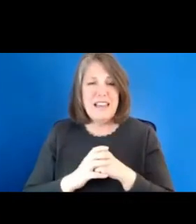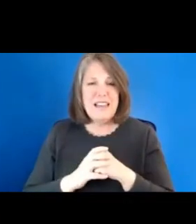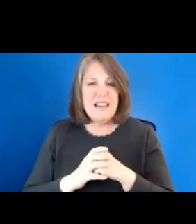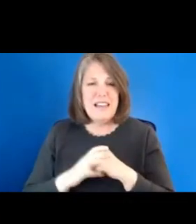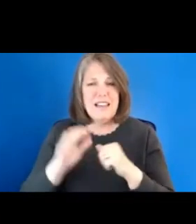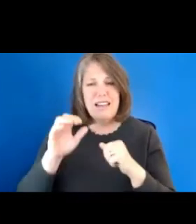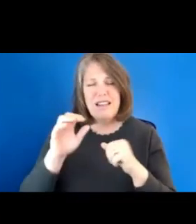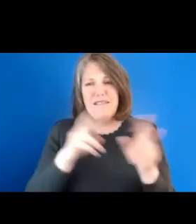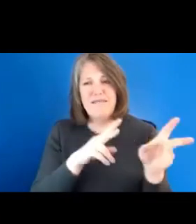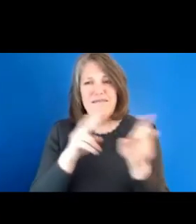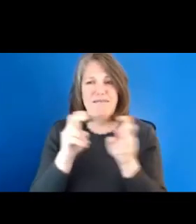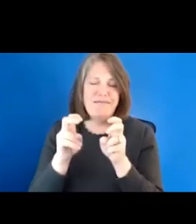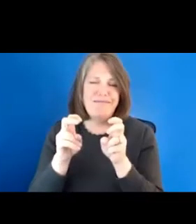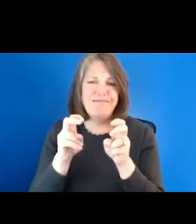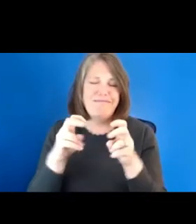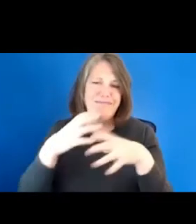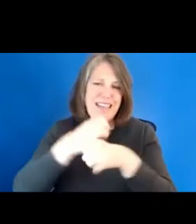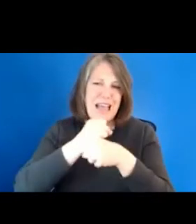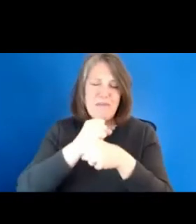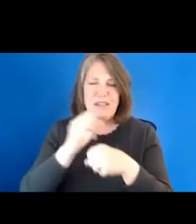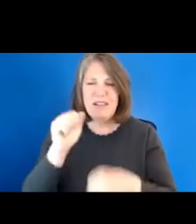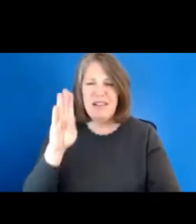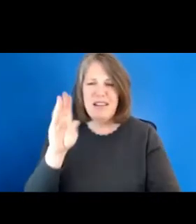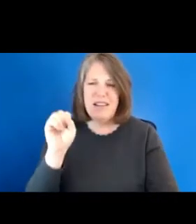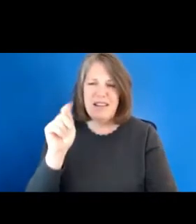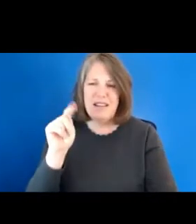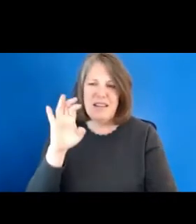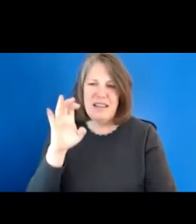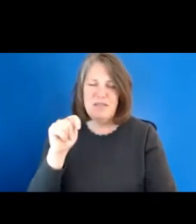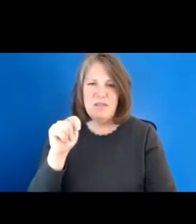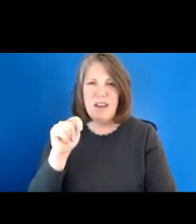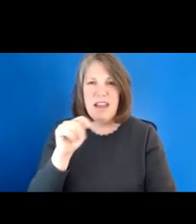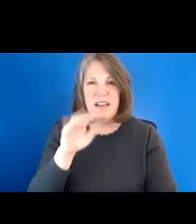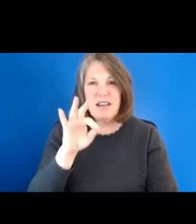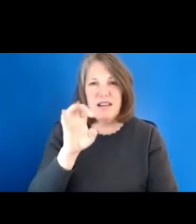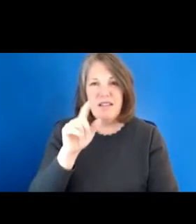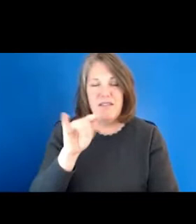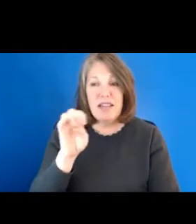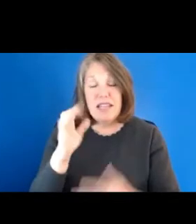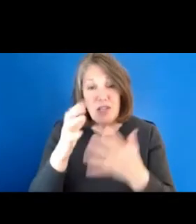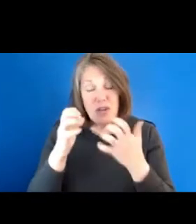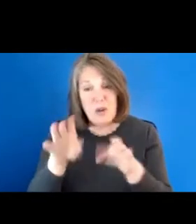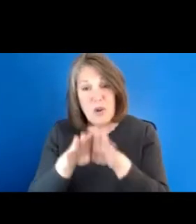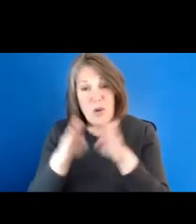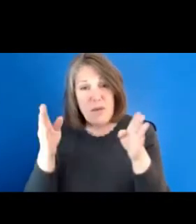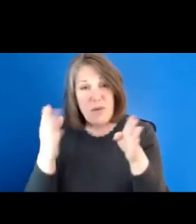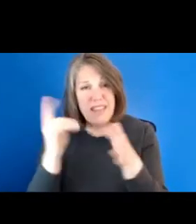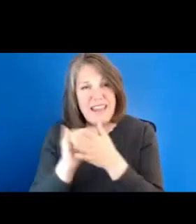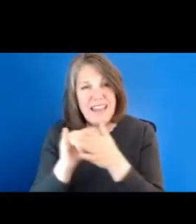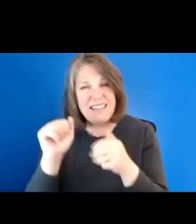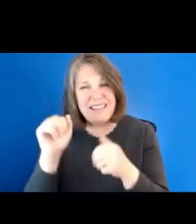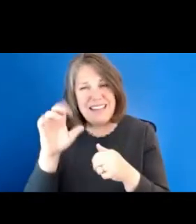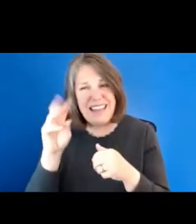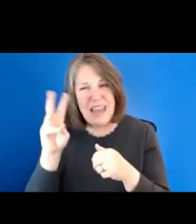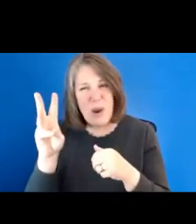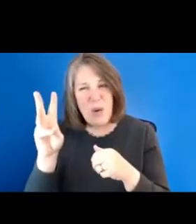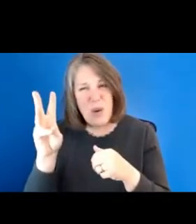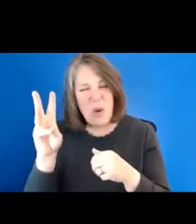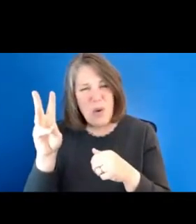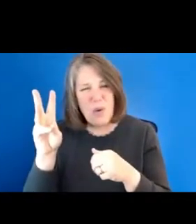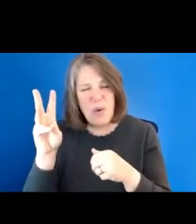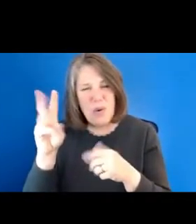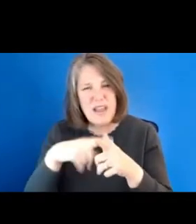17:05:51 >> FELICE LEVINE: Rick, do you want to open that panel that has the arrow? Then